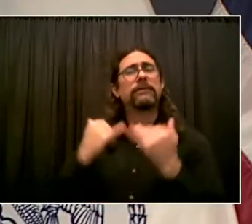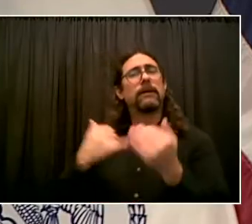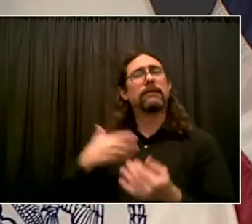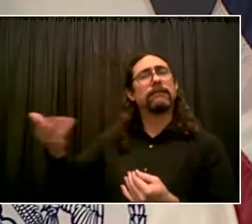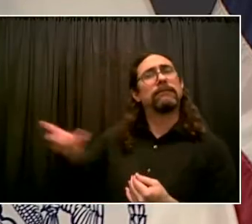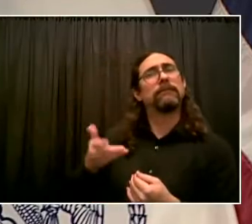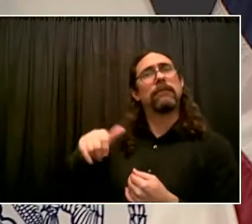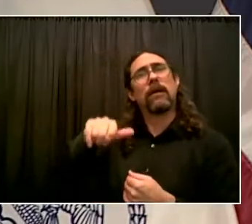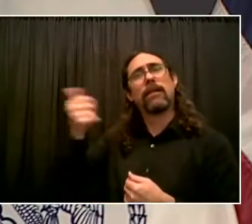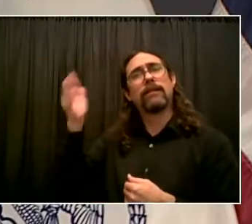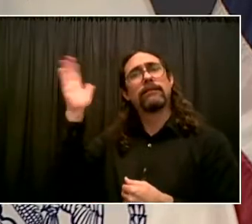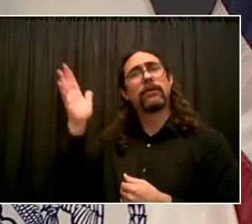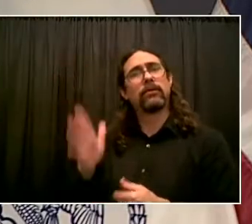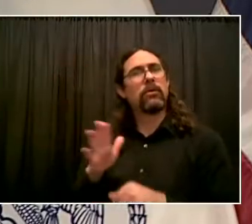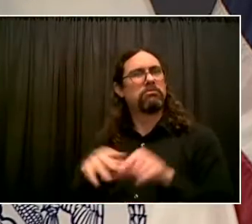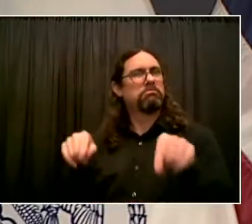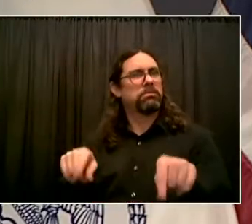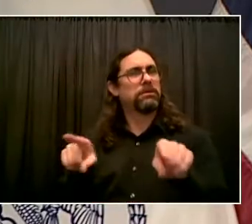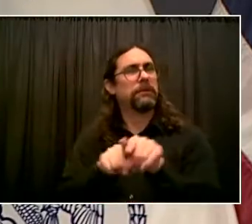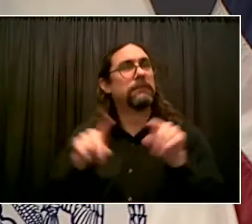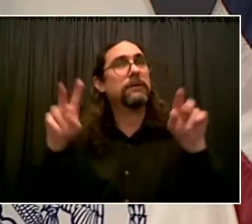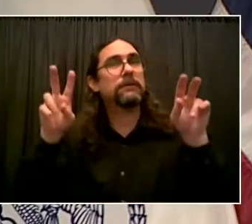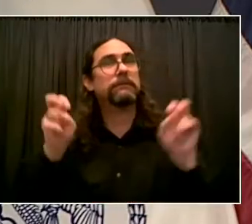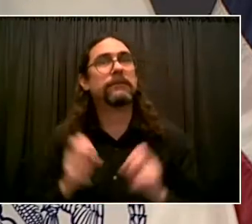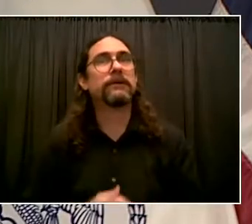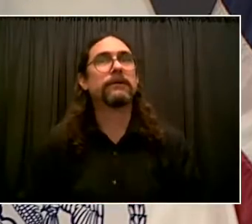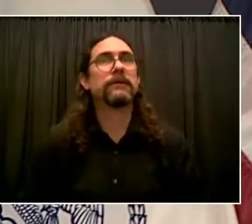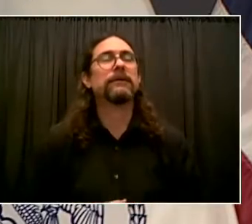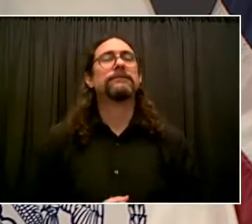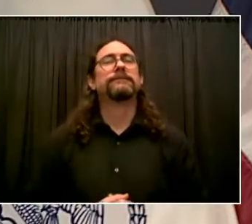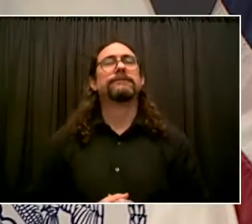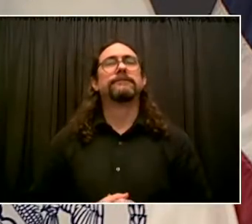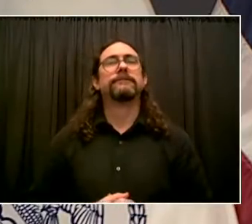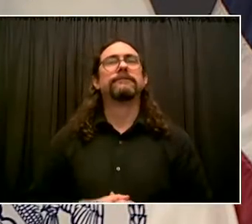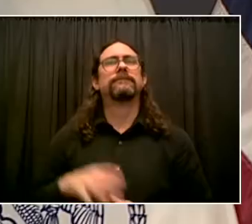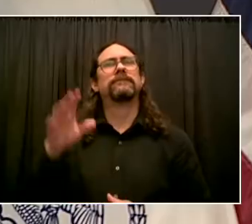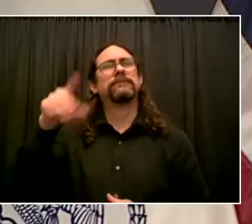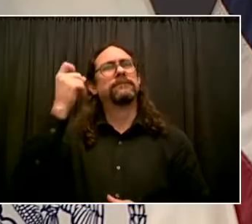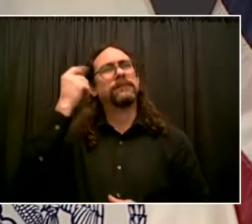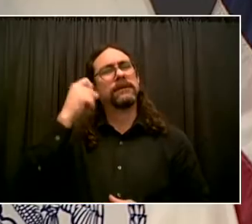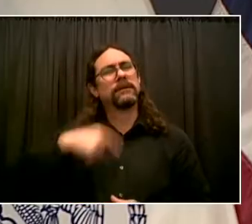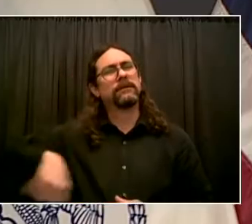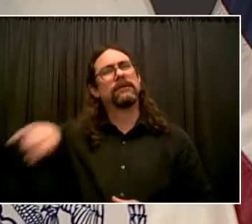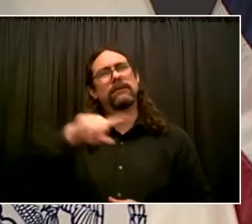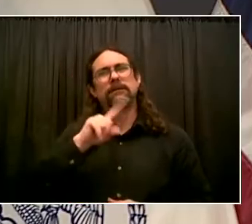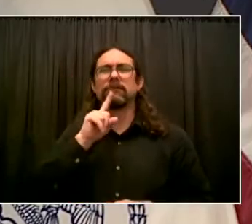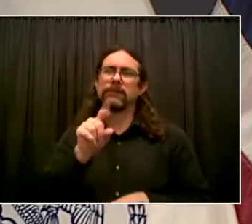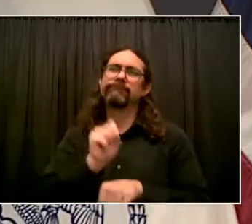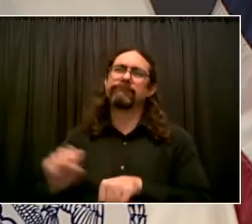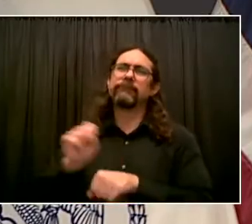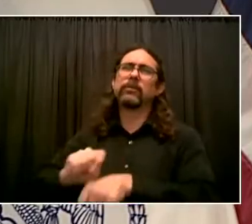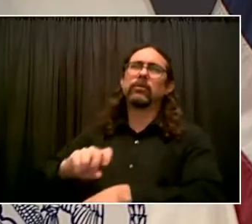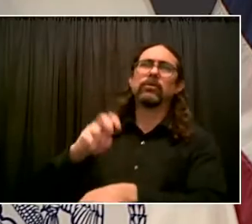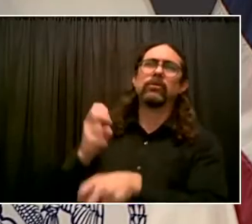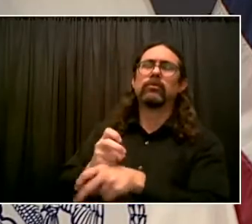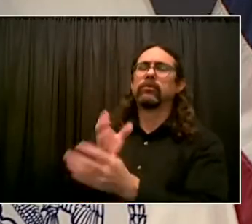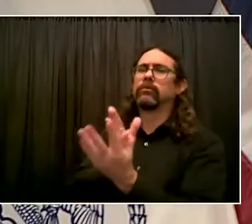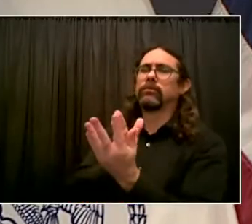GOING TO BE A HUGE DIFFERENCE. BUT I WANT YOU TO HEAR FROM SOMEONE NOW, ONE OF THE GREAT